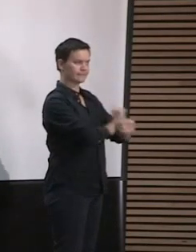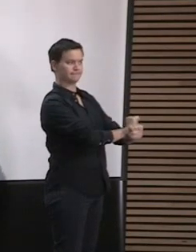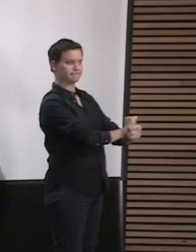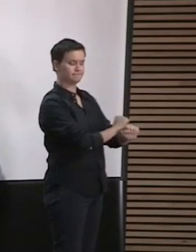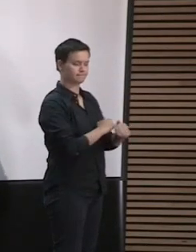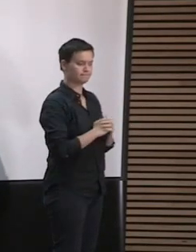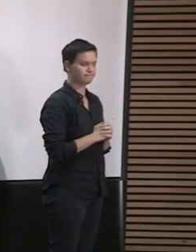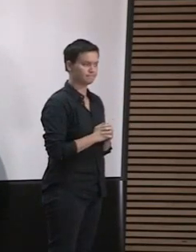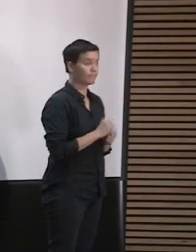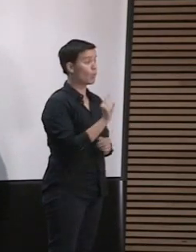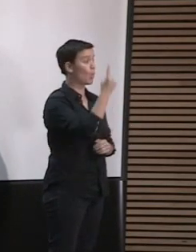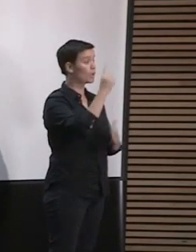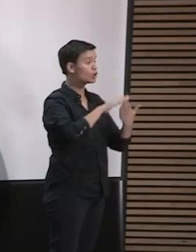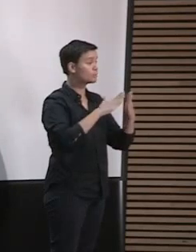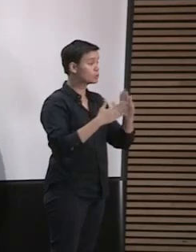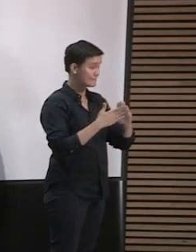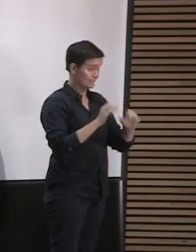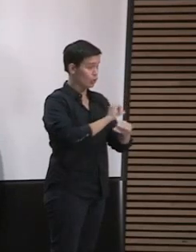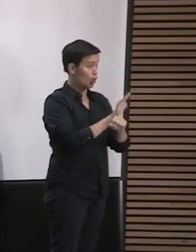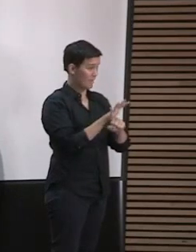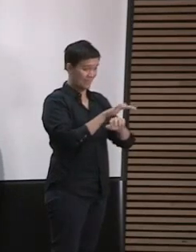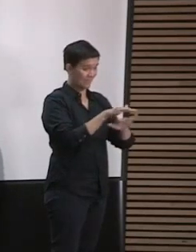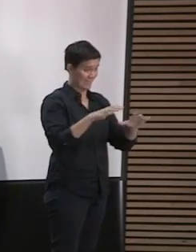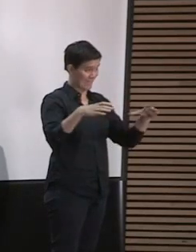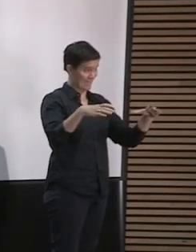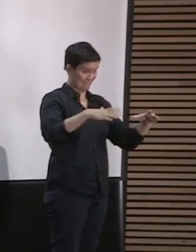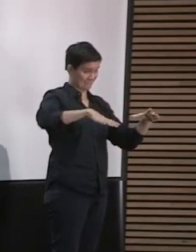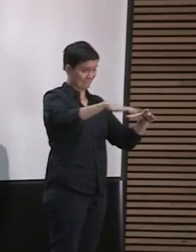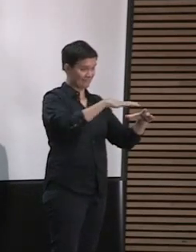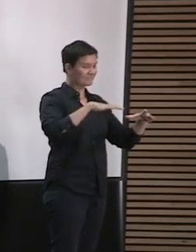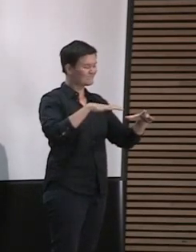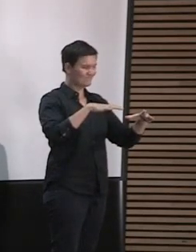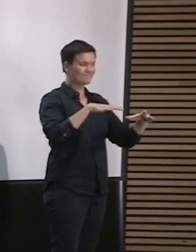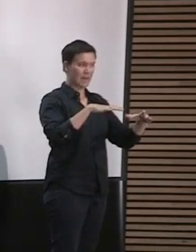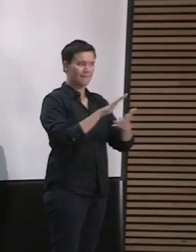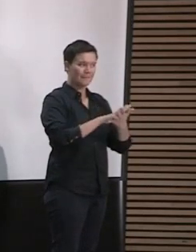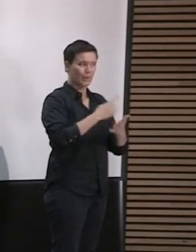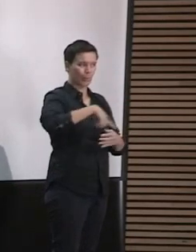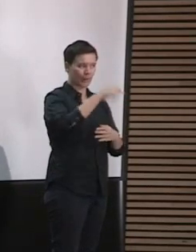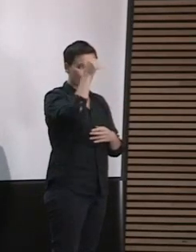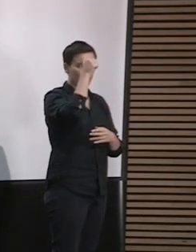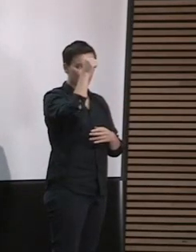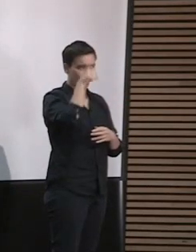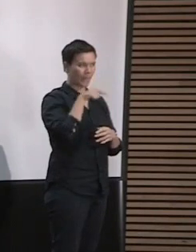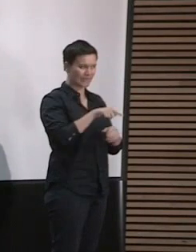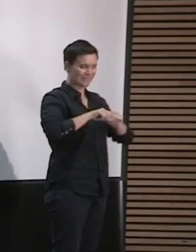working on for some time that we are announcing today. The